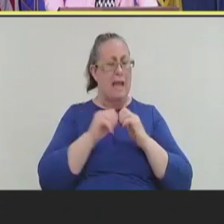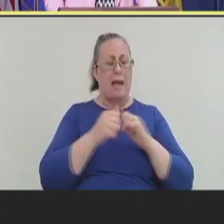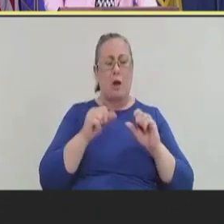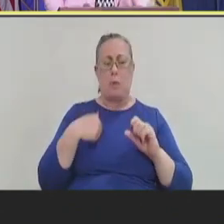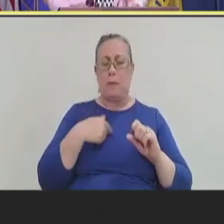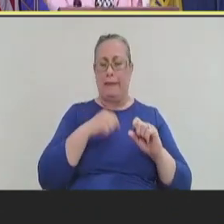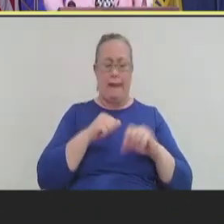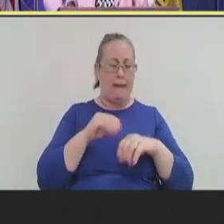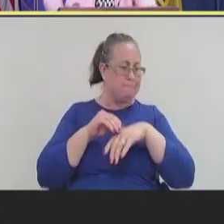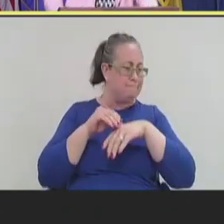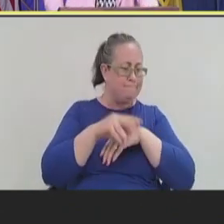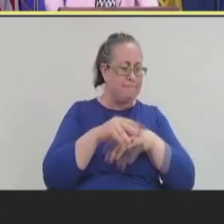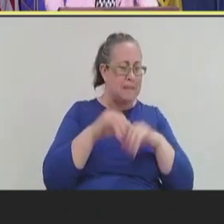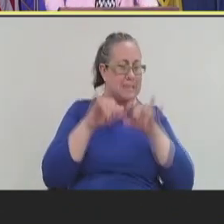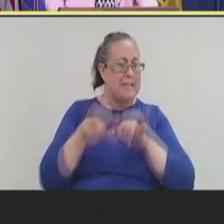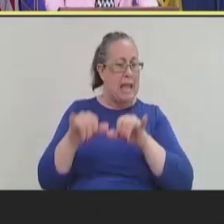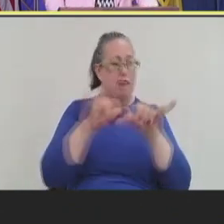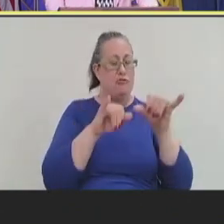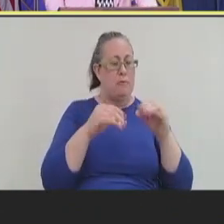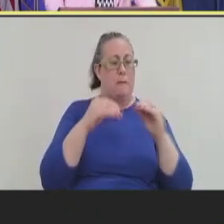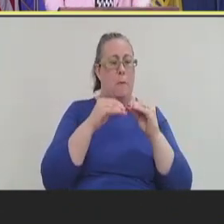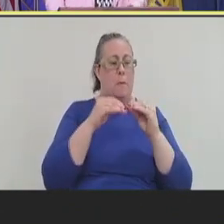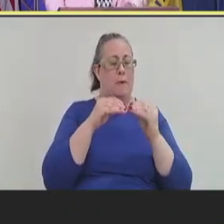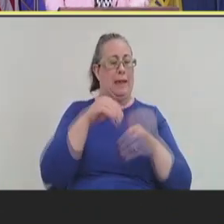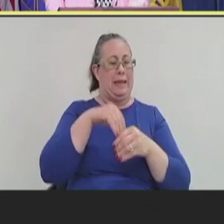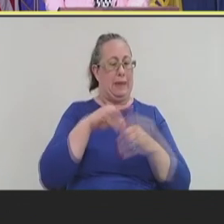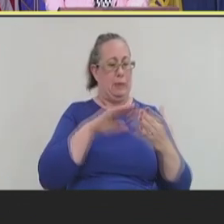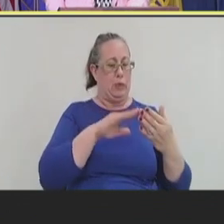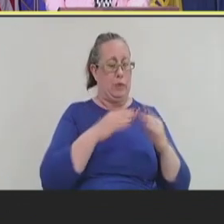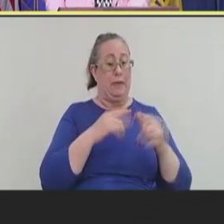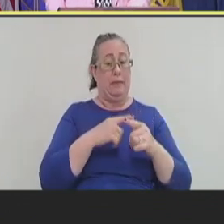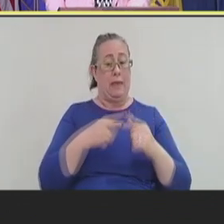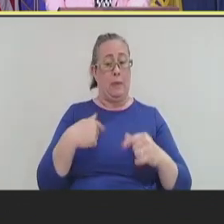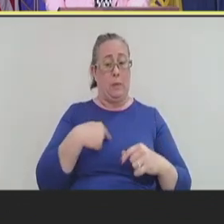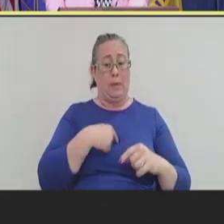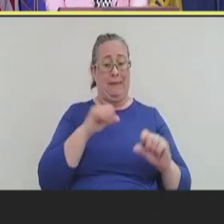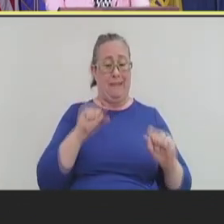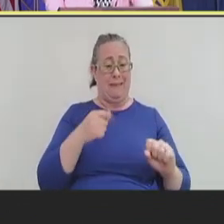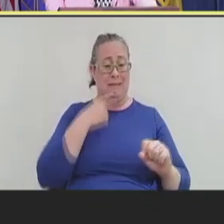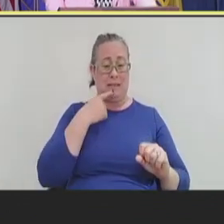our community, so that we truly are able to say that we are operating from the same set